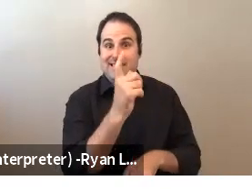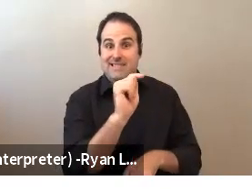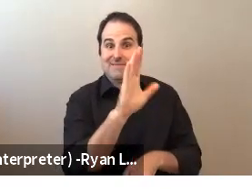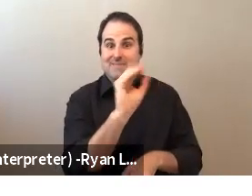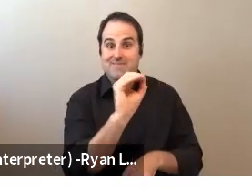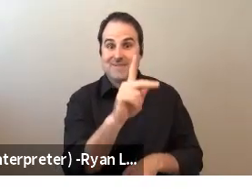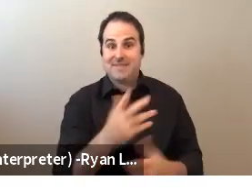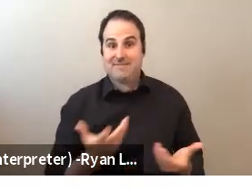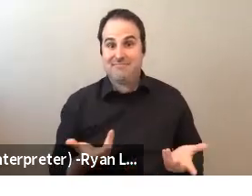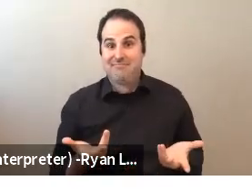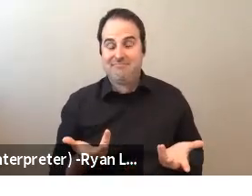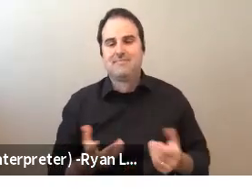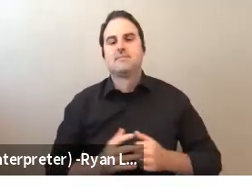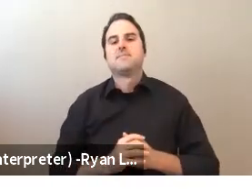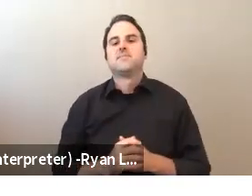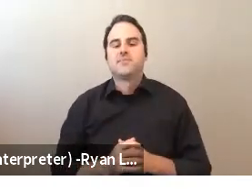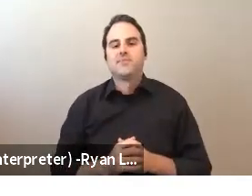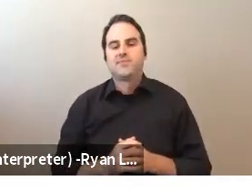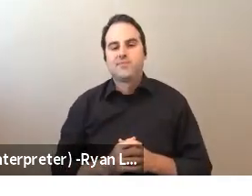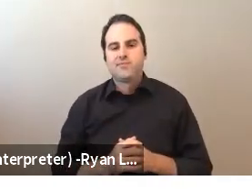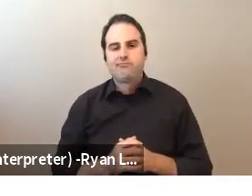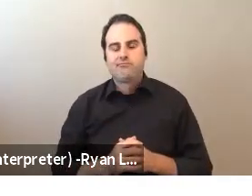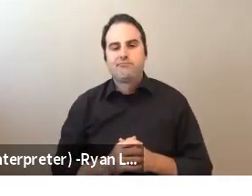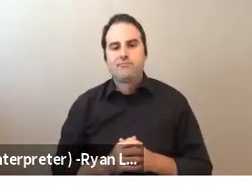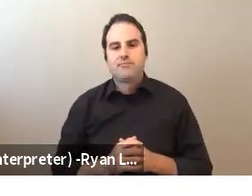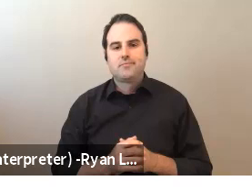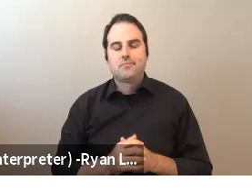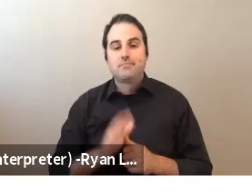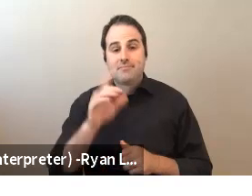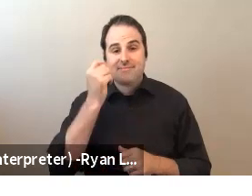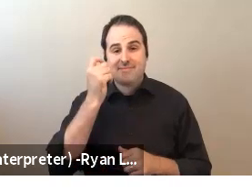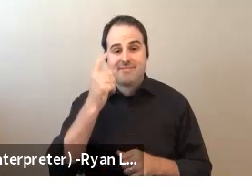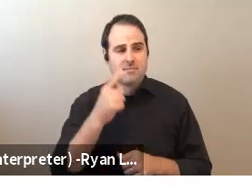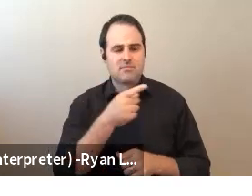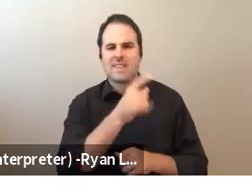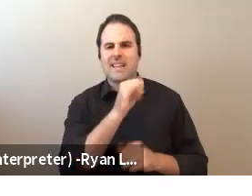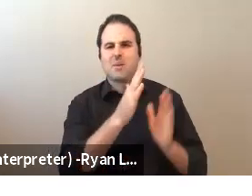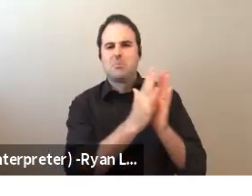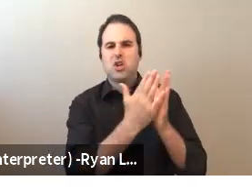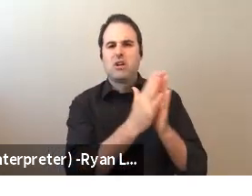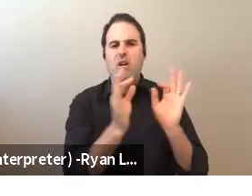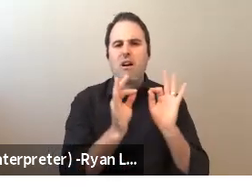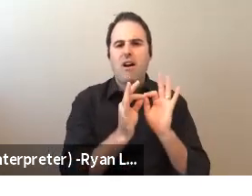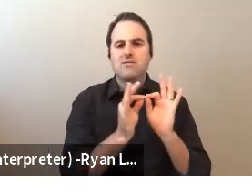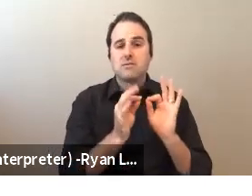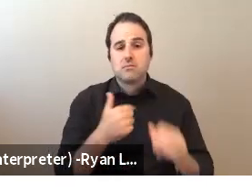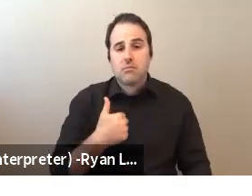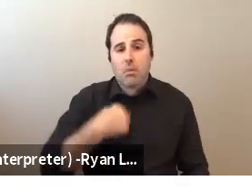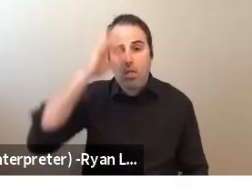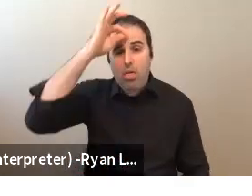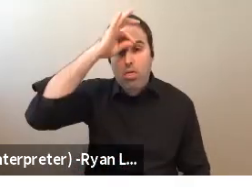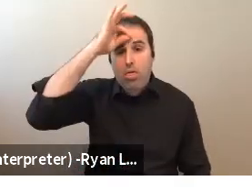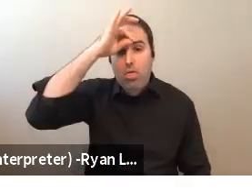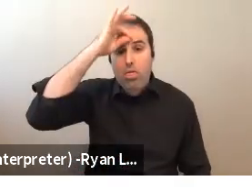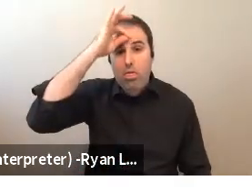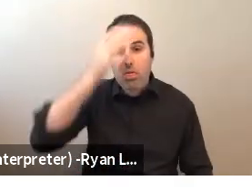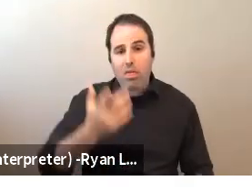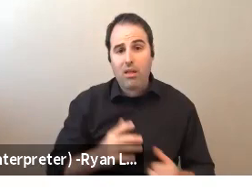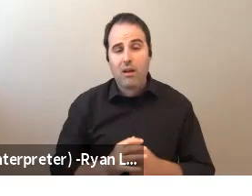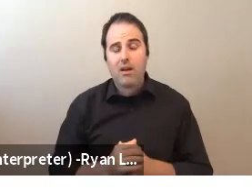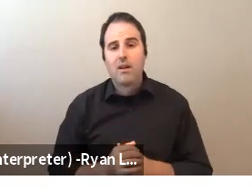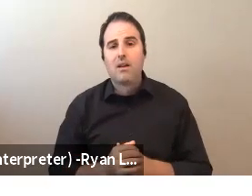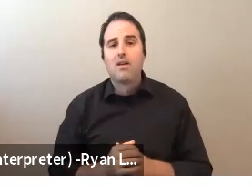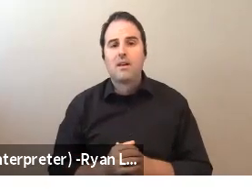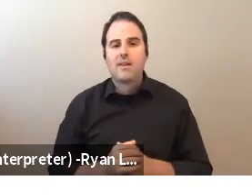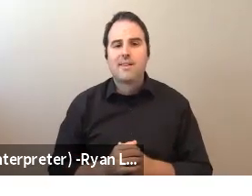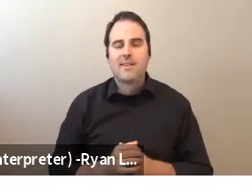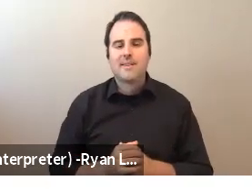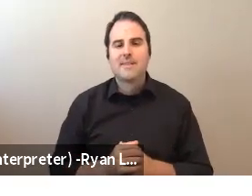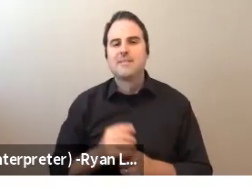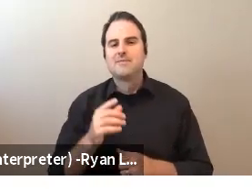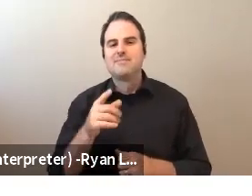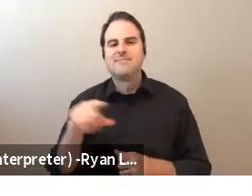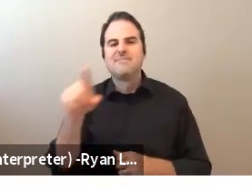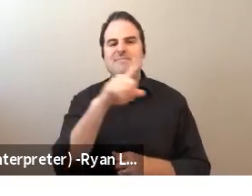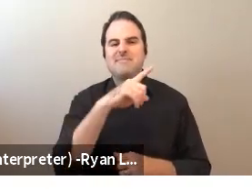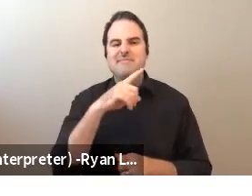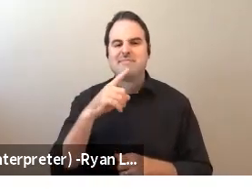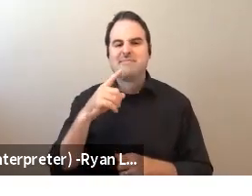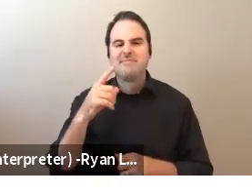Sally Potter: I did not know how much my textbook cost. So for those of you who have been around a few semesters. You remember the paper. This carbon copies